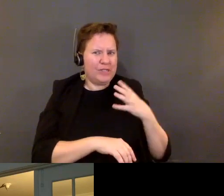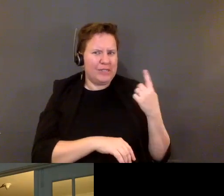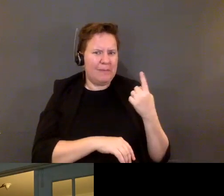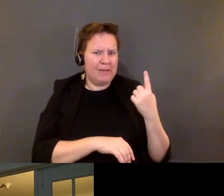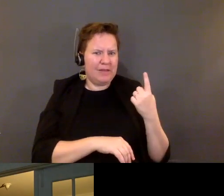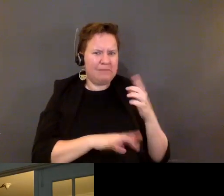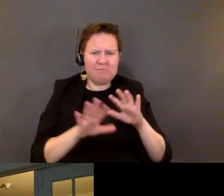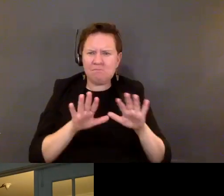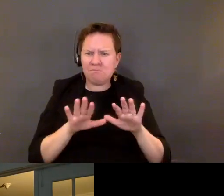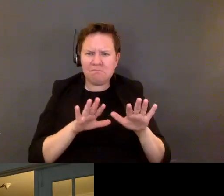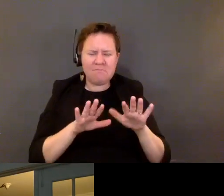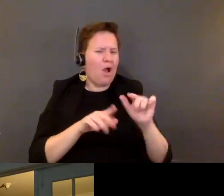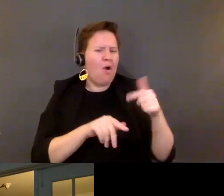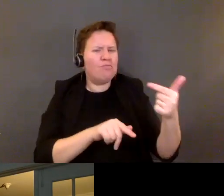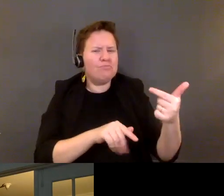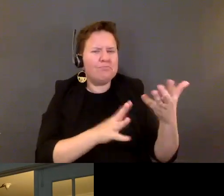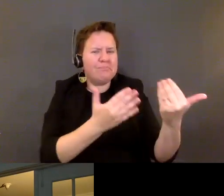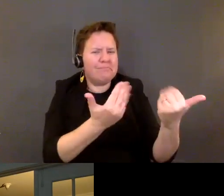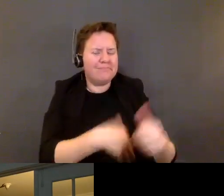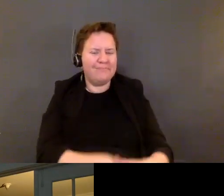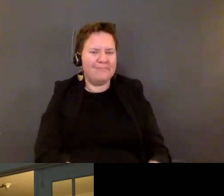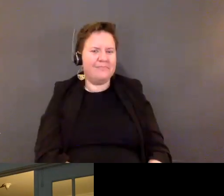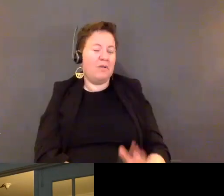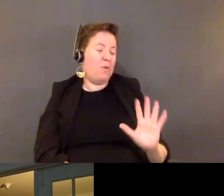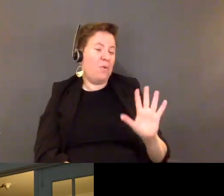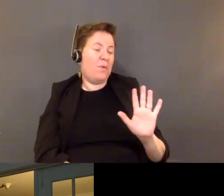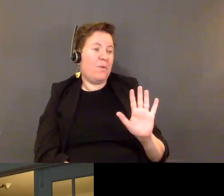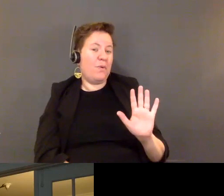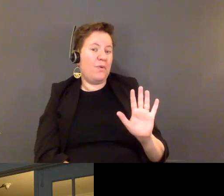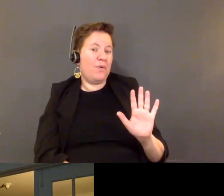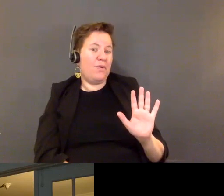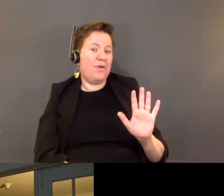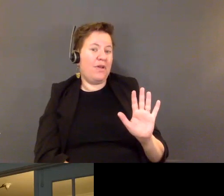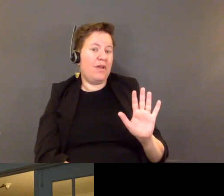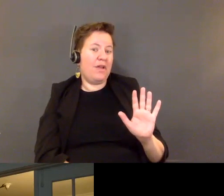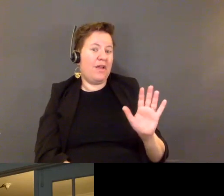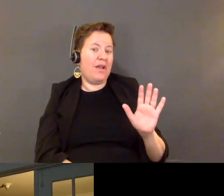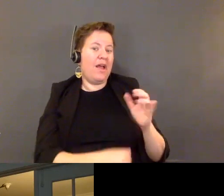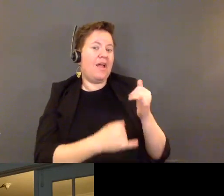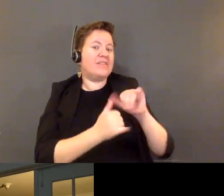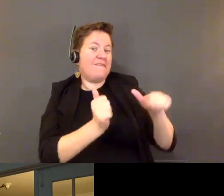no go ahead i thought you were gonna never mind no uh i'm gonna ask ask a follow-up question yes